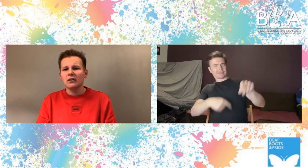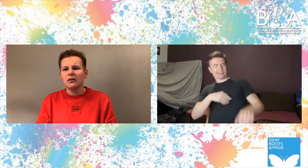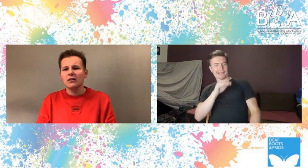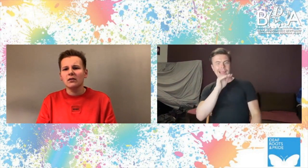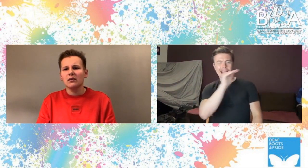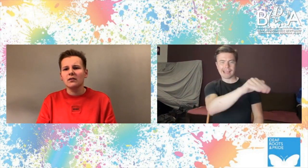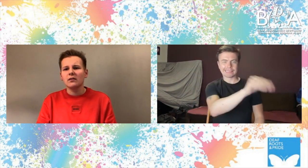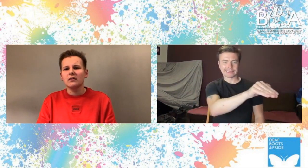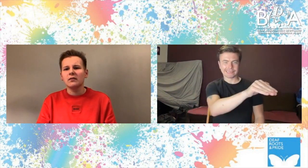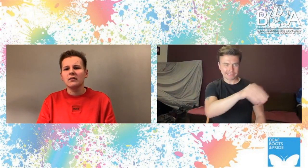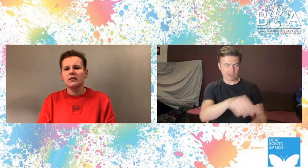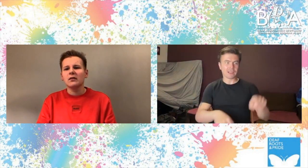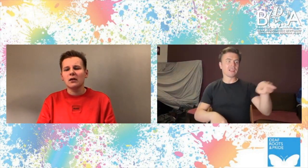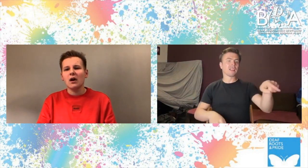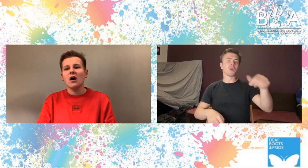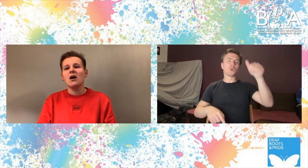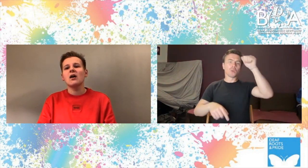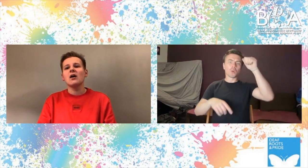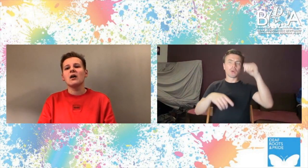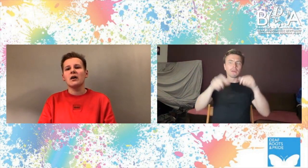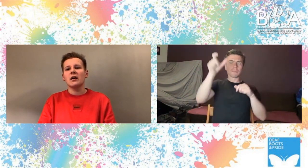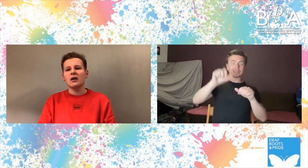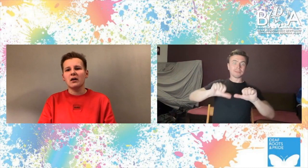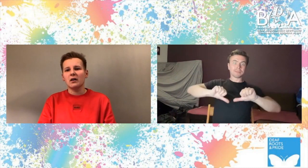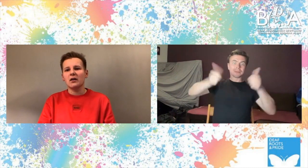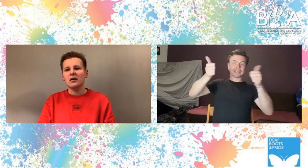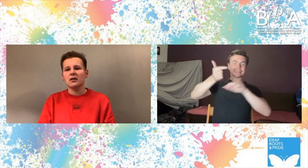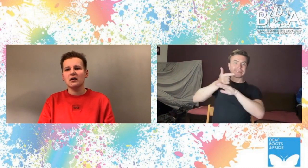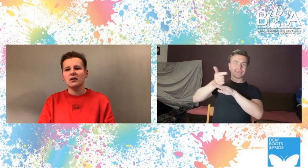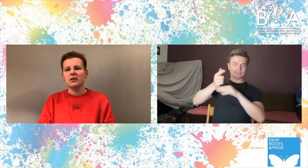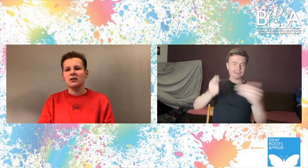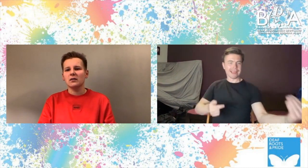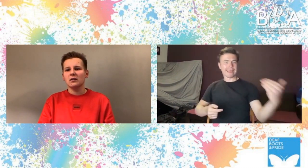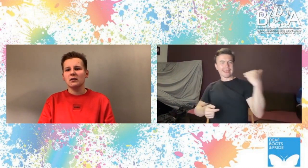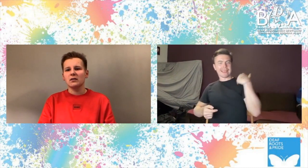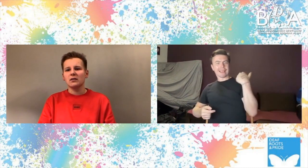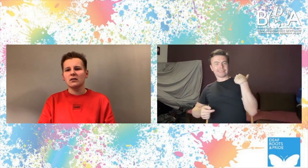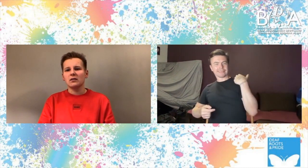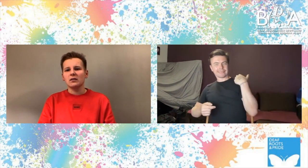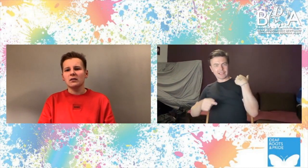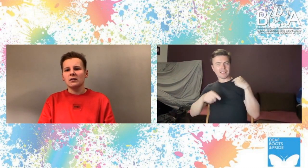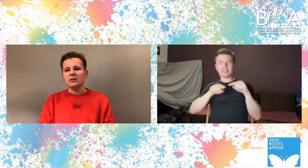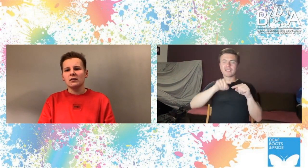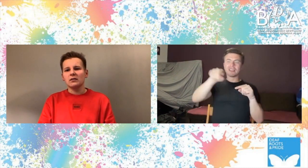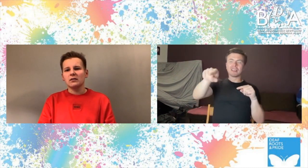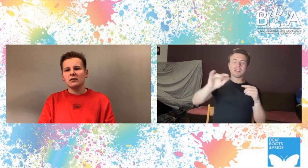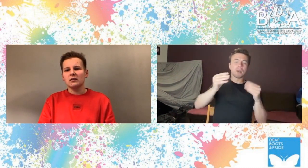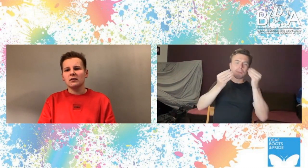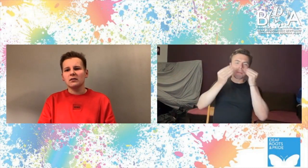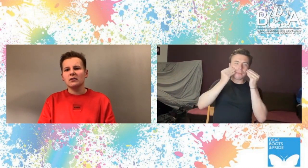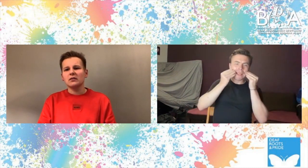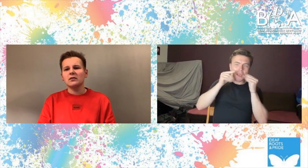Or if somebody is looking for a good filmmaker, I might say oh you should go